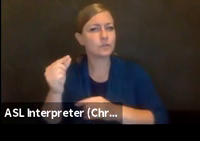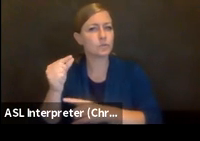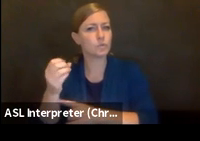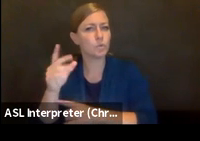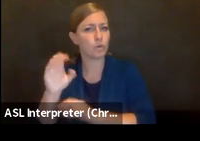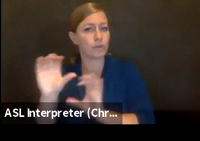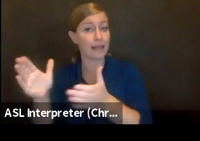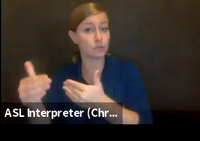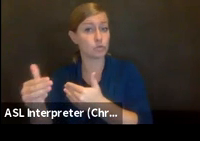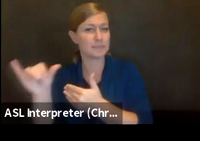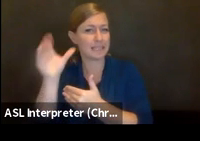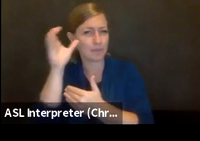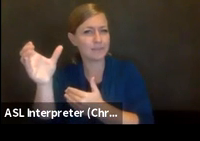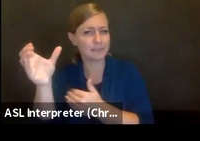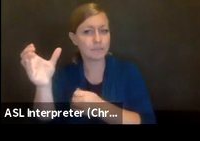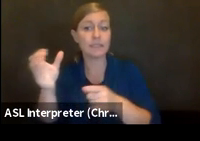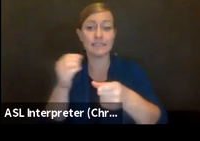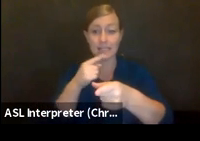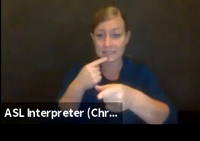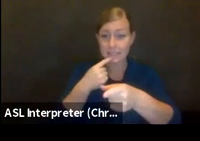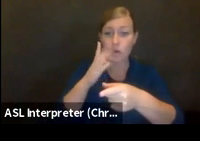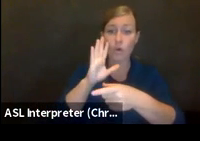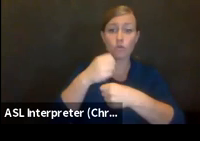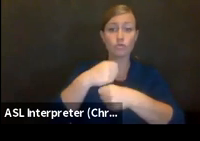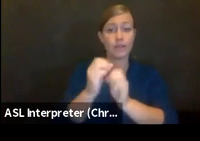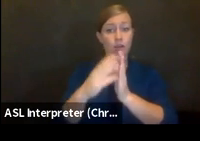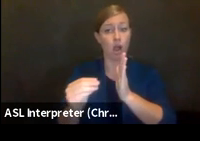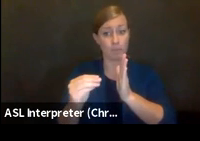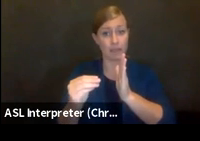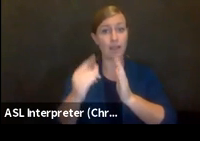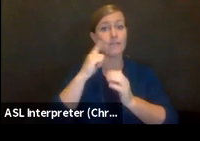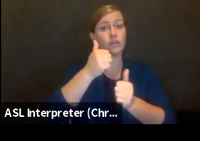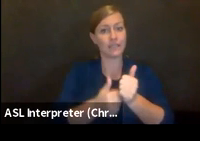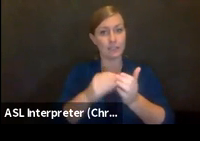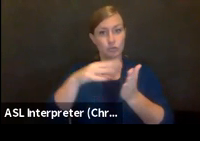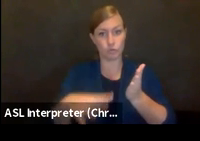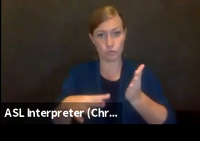ESD 189 - Amy Colburn: This is now telling me that this will create a copy of your file for each student. So now, students can